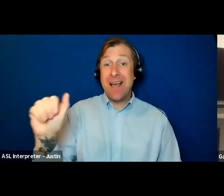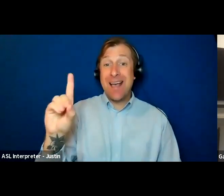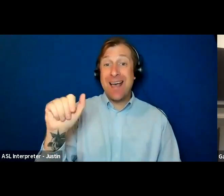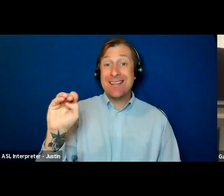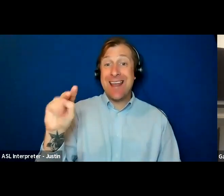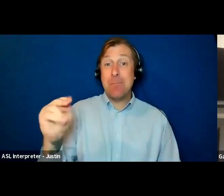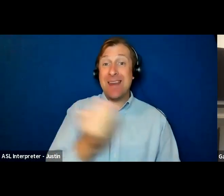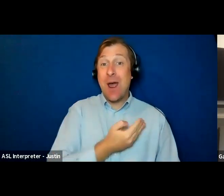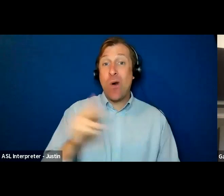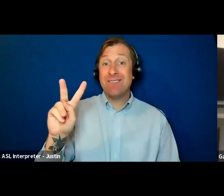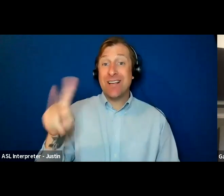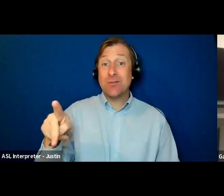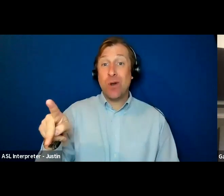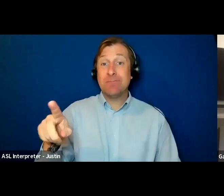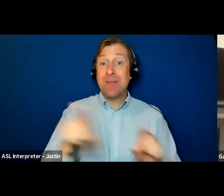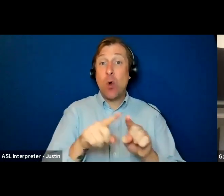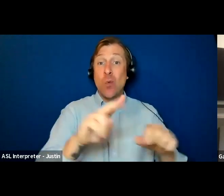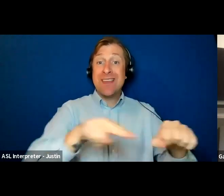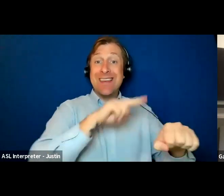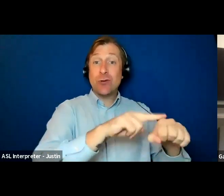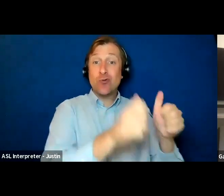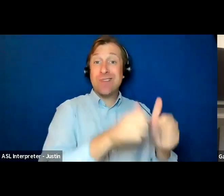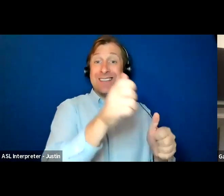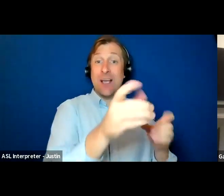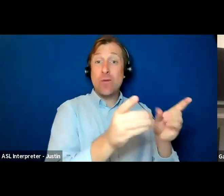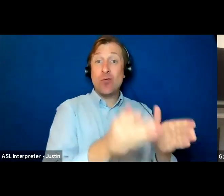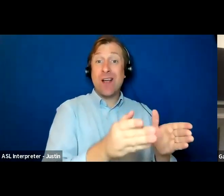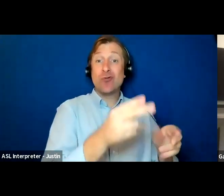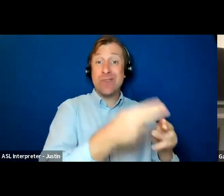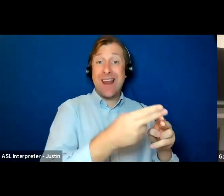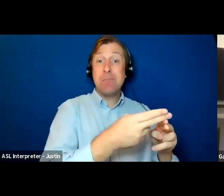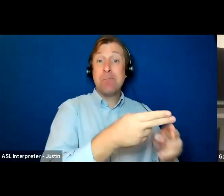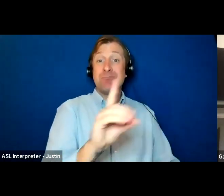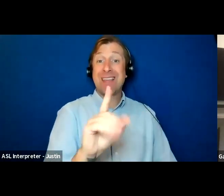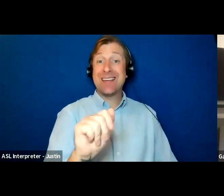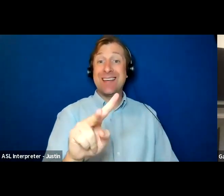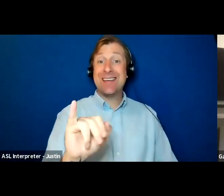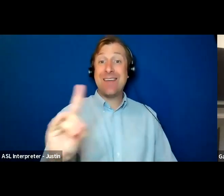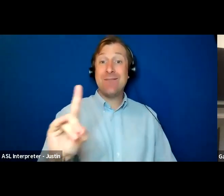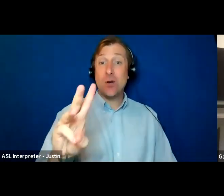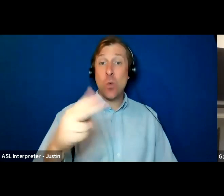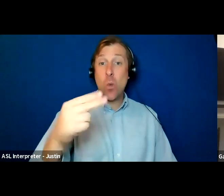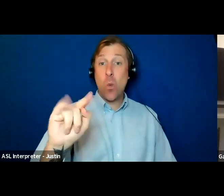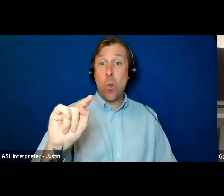As well as our National Executive Director, David White. Hi, David. I just want to say I am actually, before we begin,